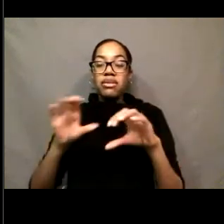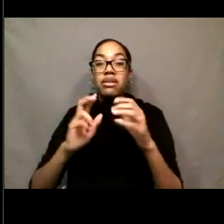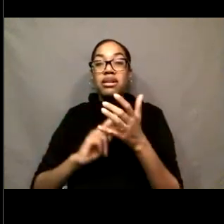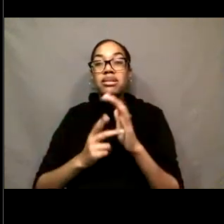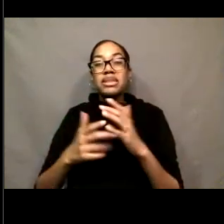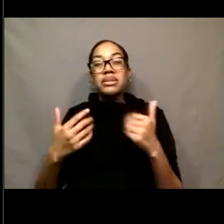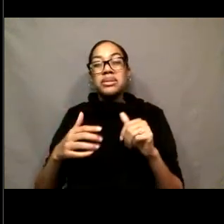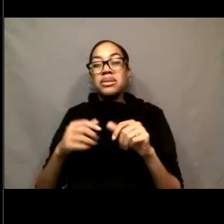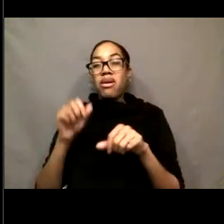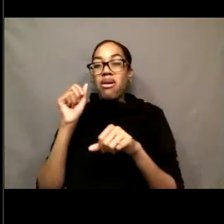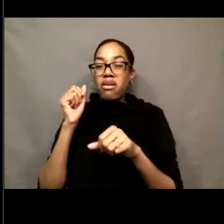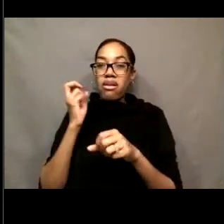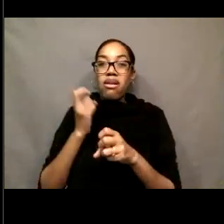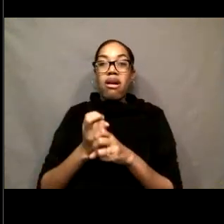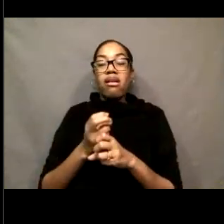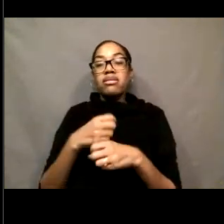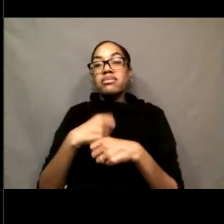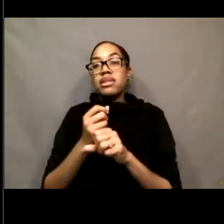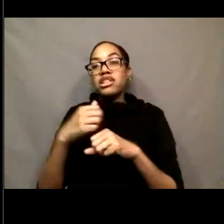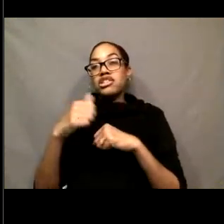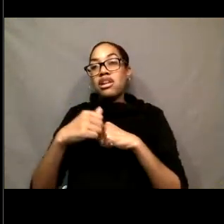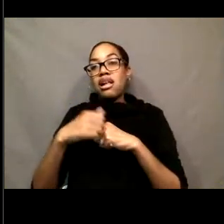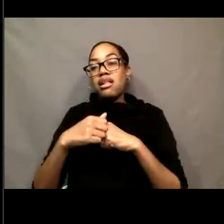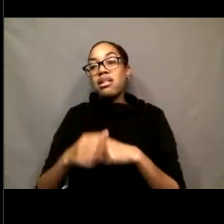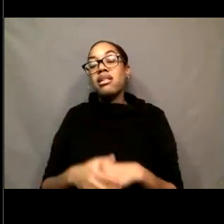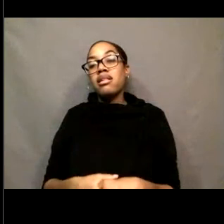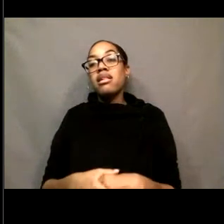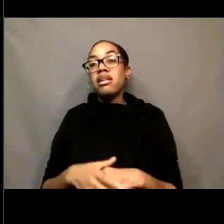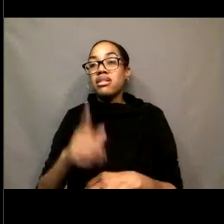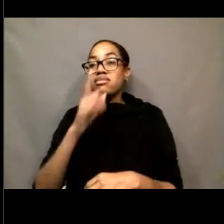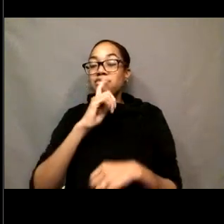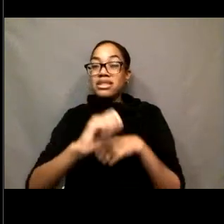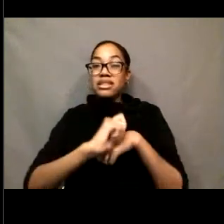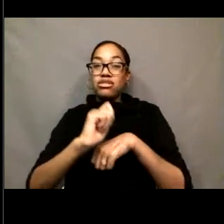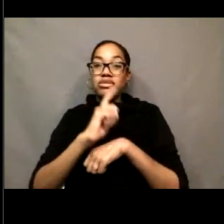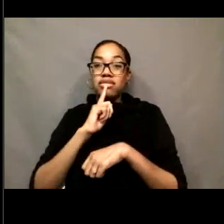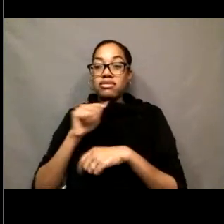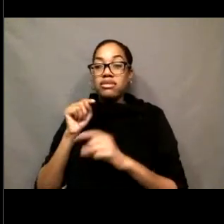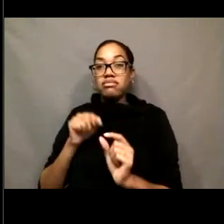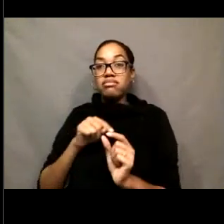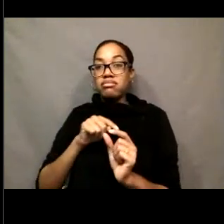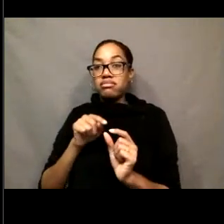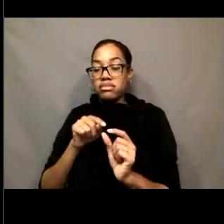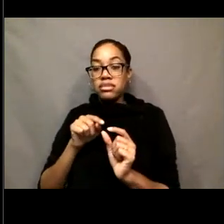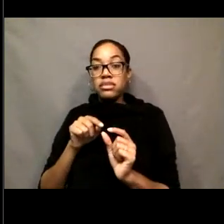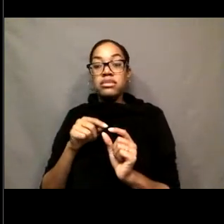And so this is a sort of a real threat and we don't know how big a threat it is,